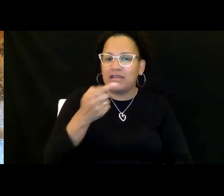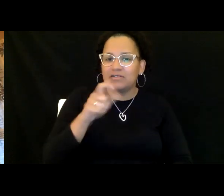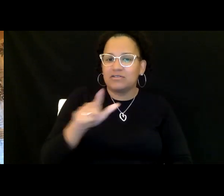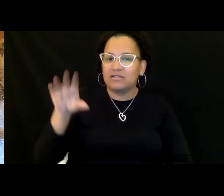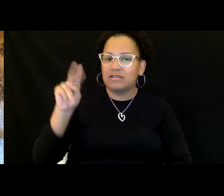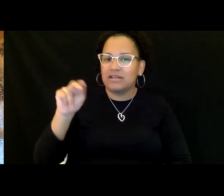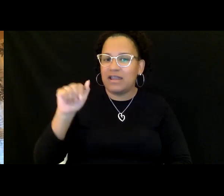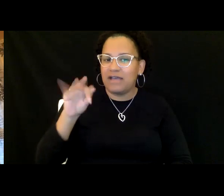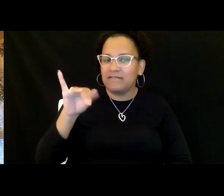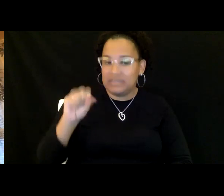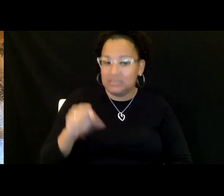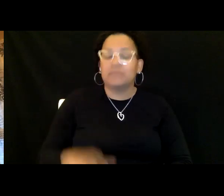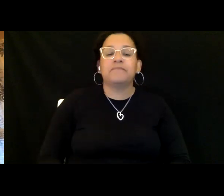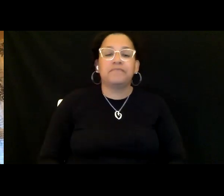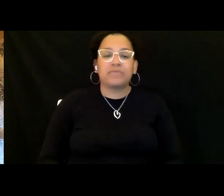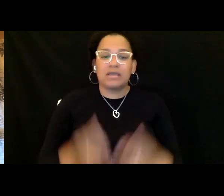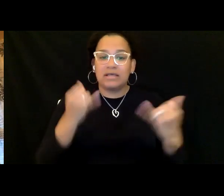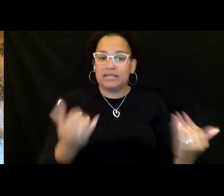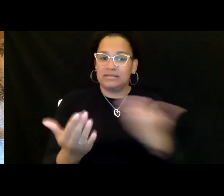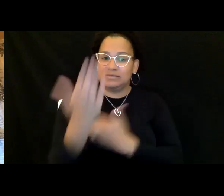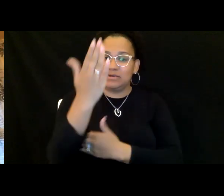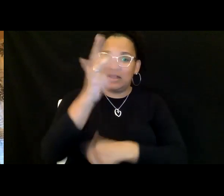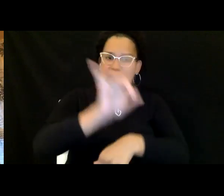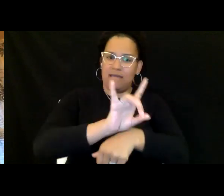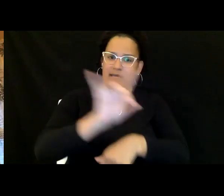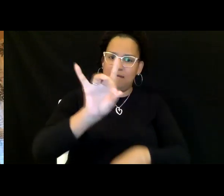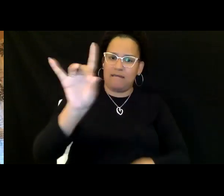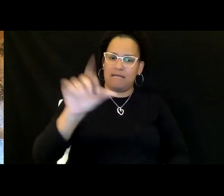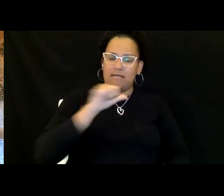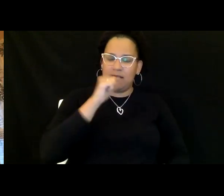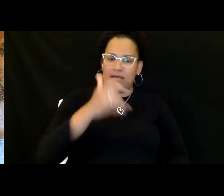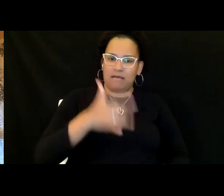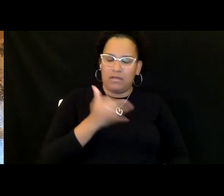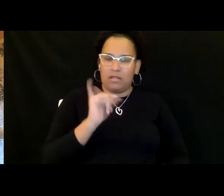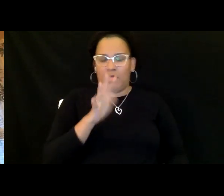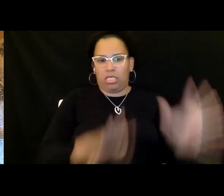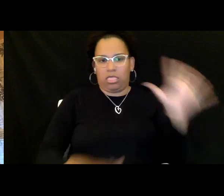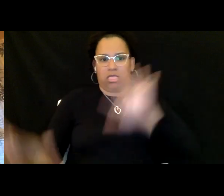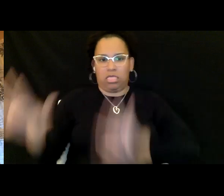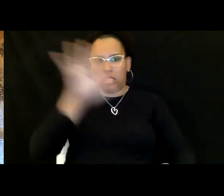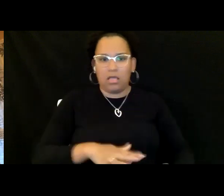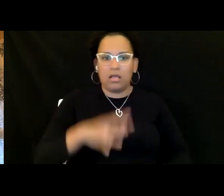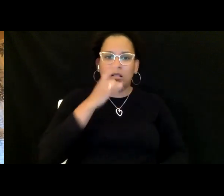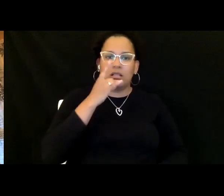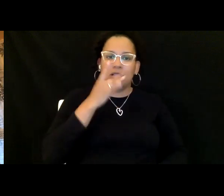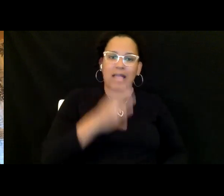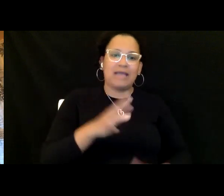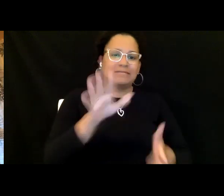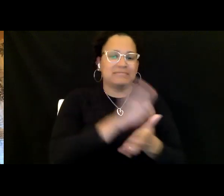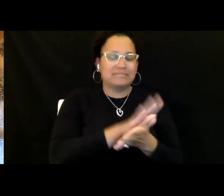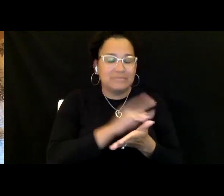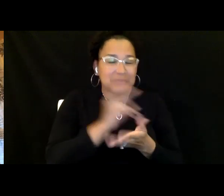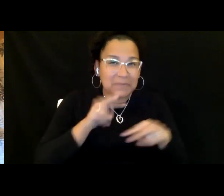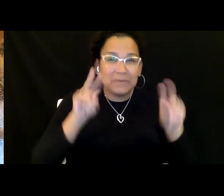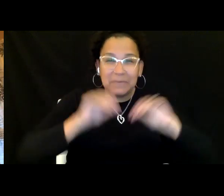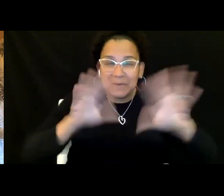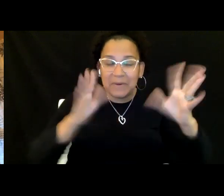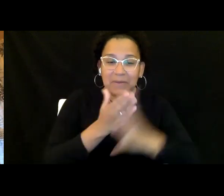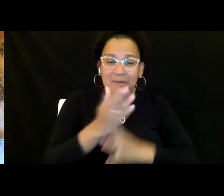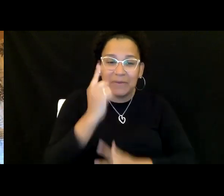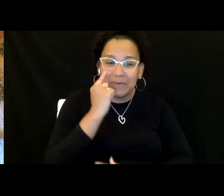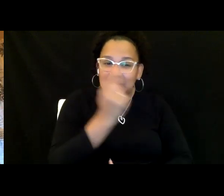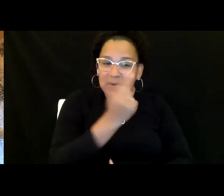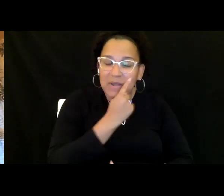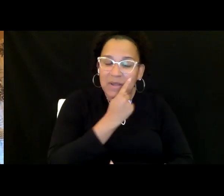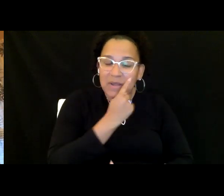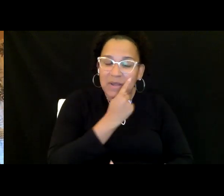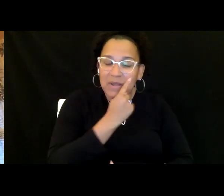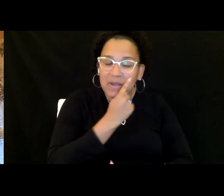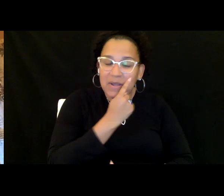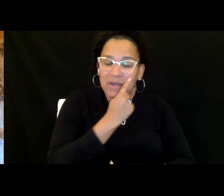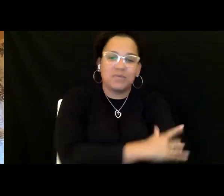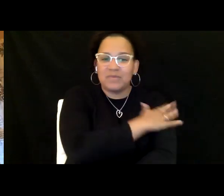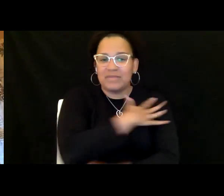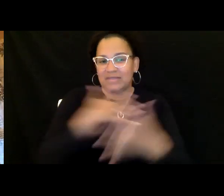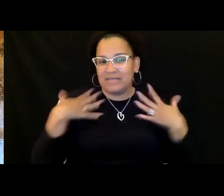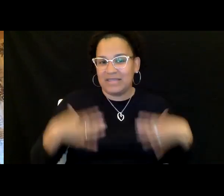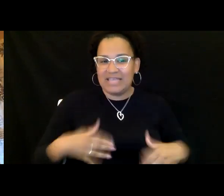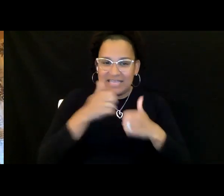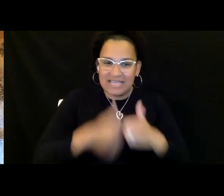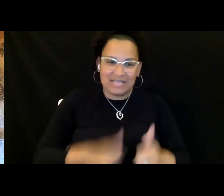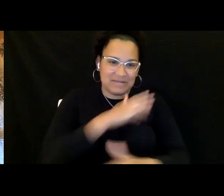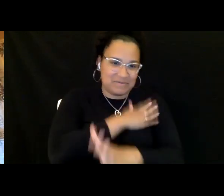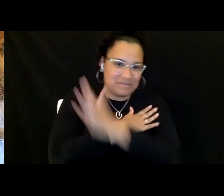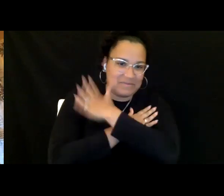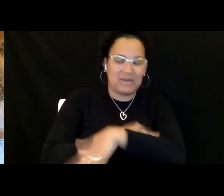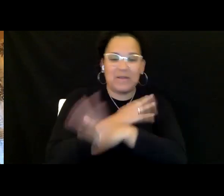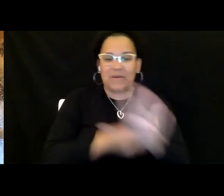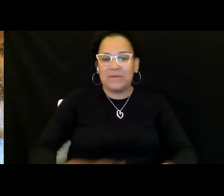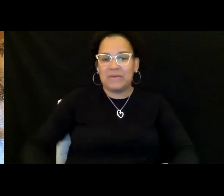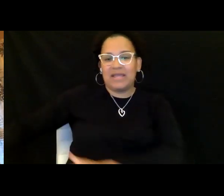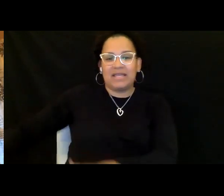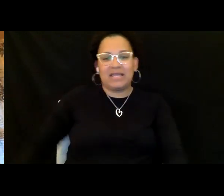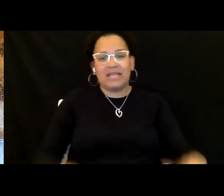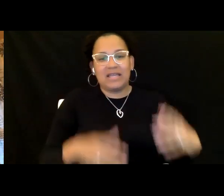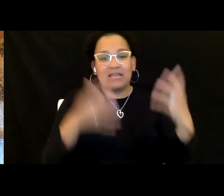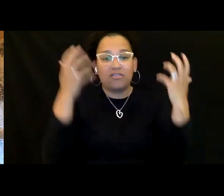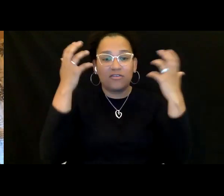Liv Mammone: This morning, eight o'clock doesn't feel like rockslide light is lemon lime, through your eyelids warmth butters your joints each limb swings like wind chime in the darkness in the garden.